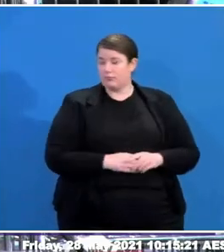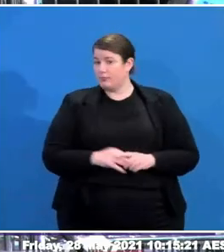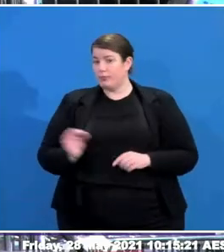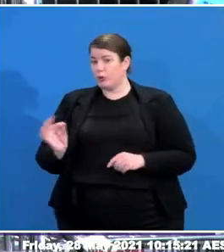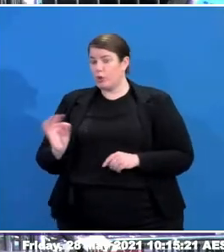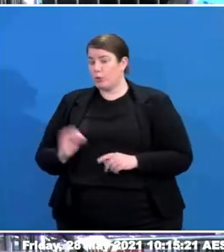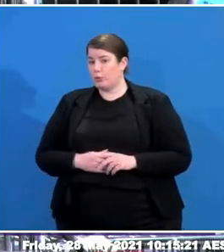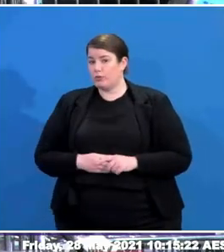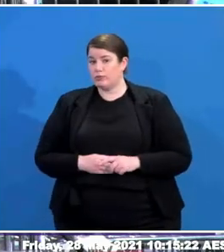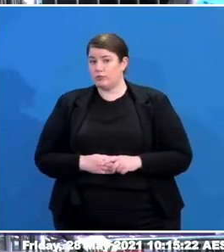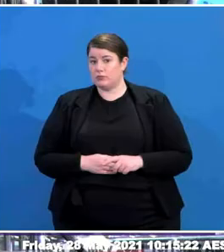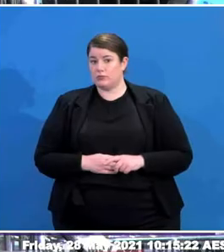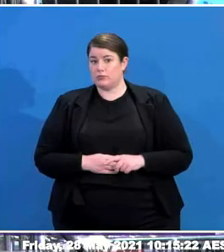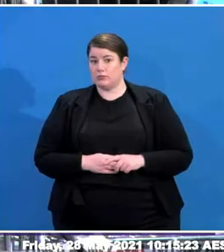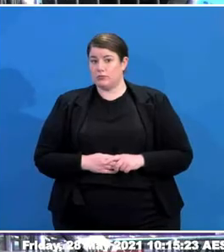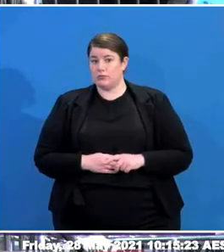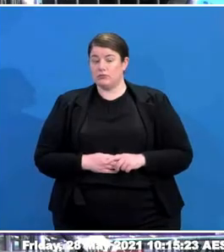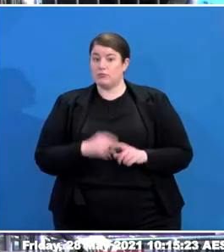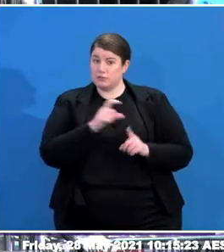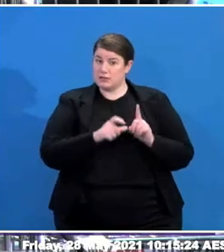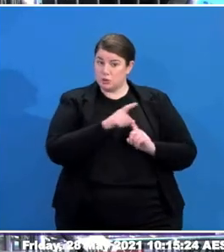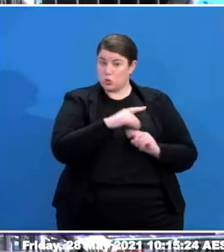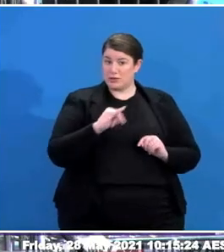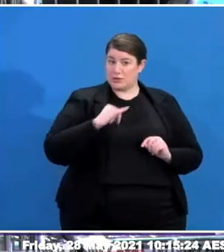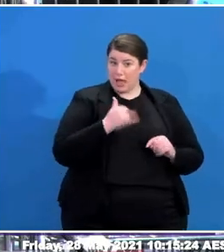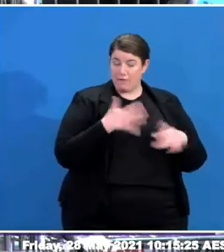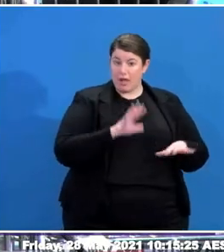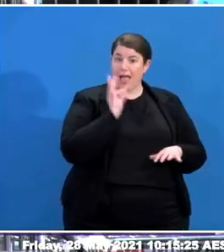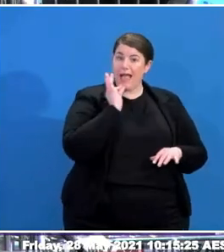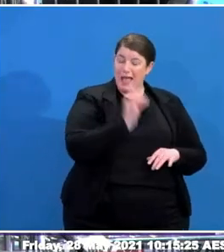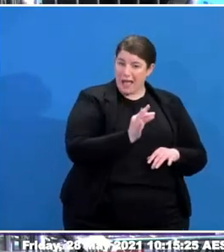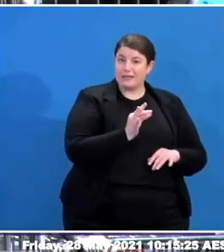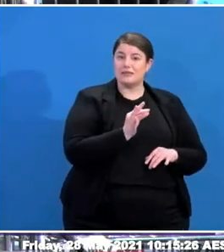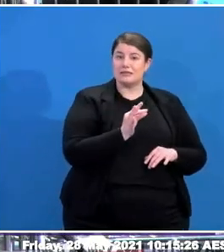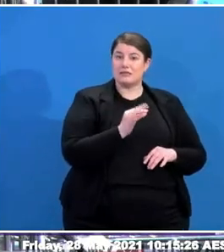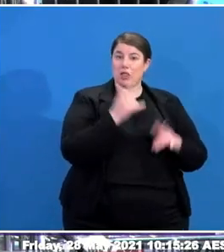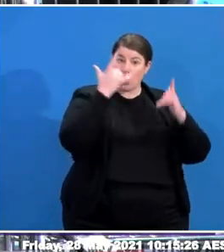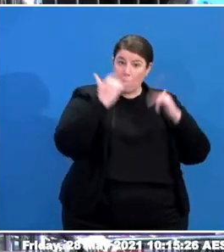Did you or one of your staff ask WilliamsonBarwick to engage Ms